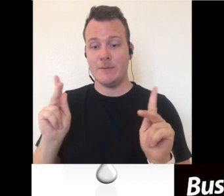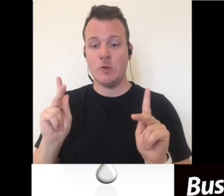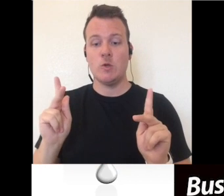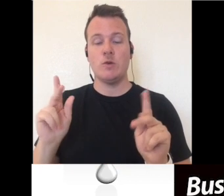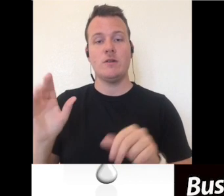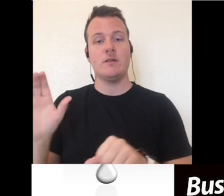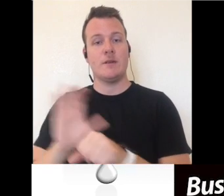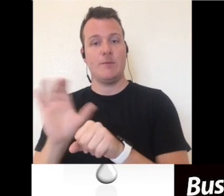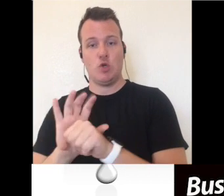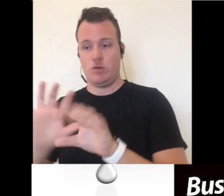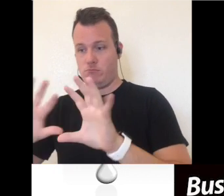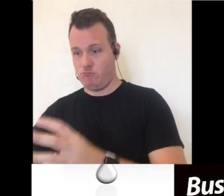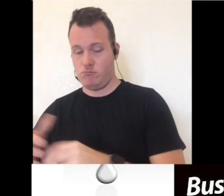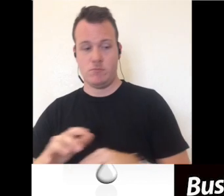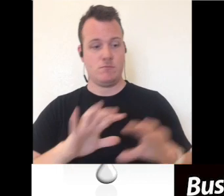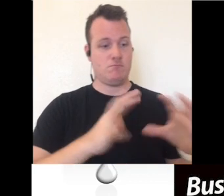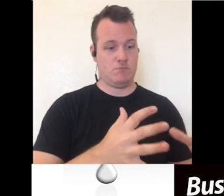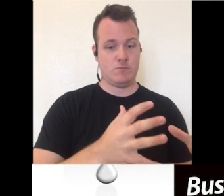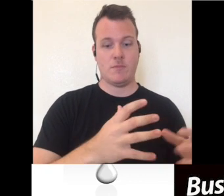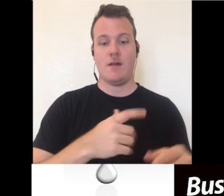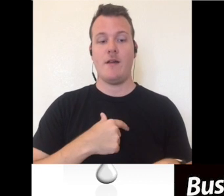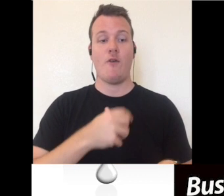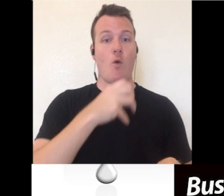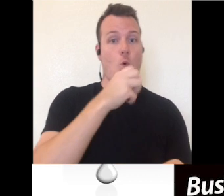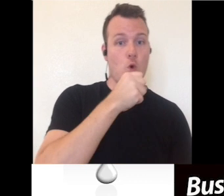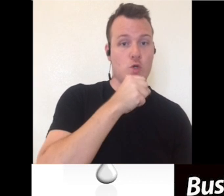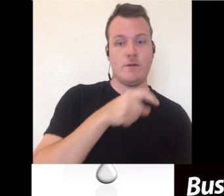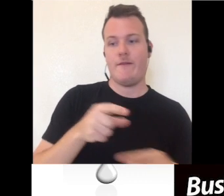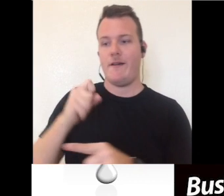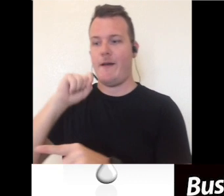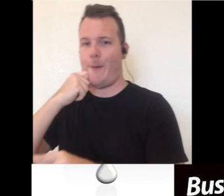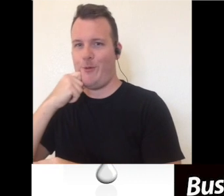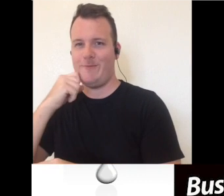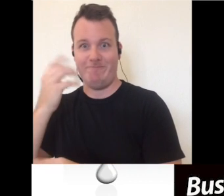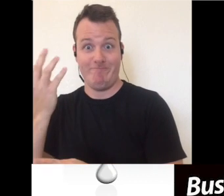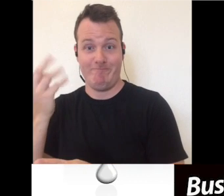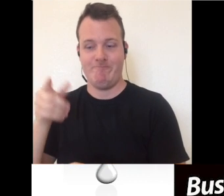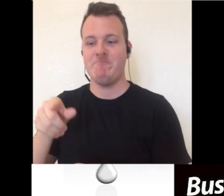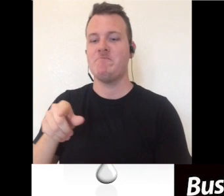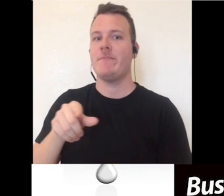the problems we had is that some people used apples, and other people used